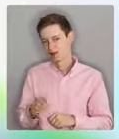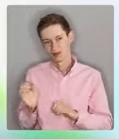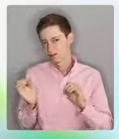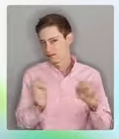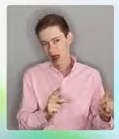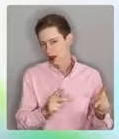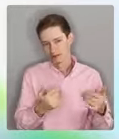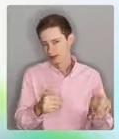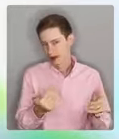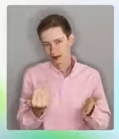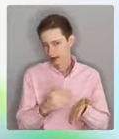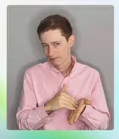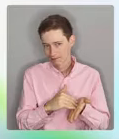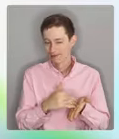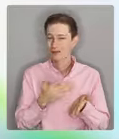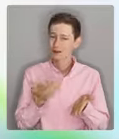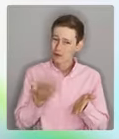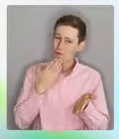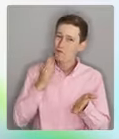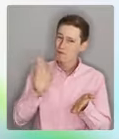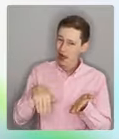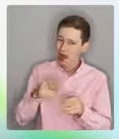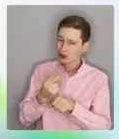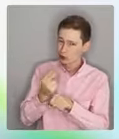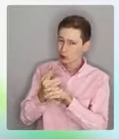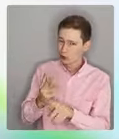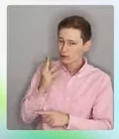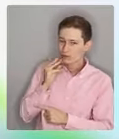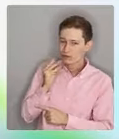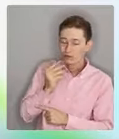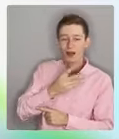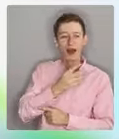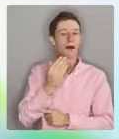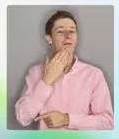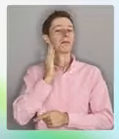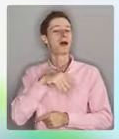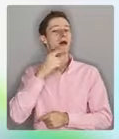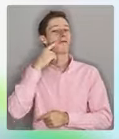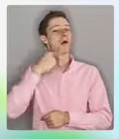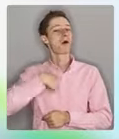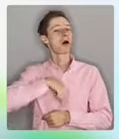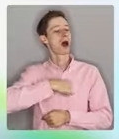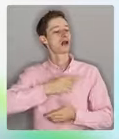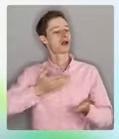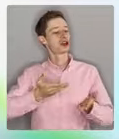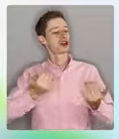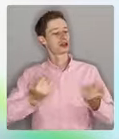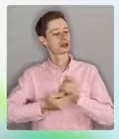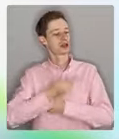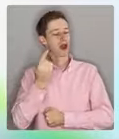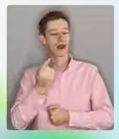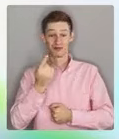So in addition to being obviously bad for users, these experiences are also bad for all of us here today